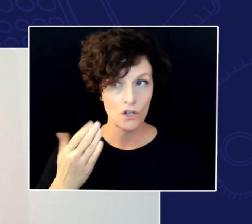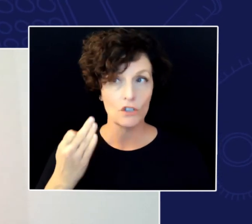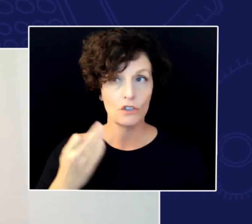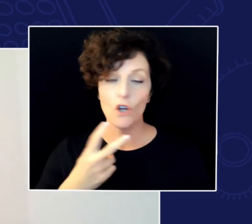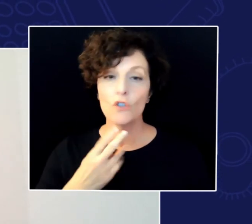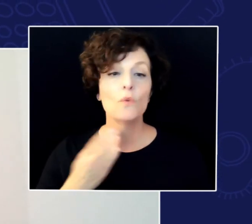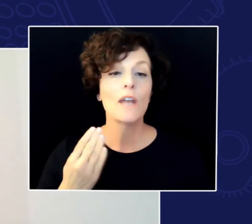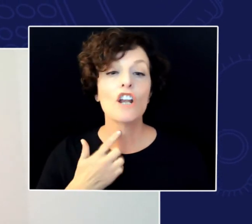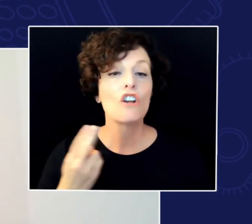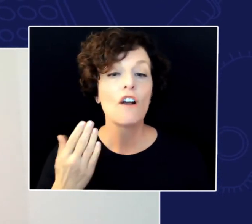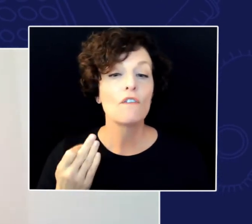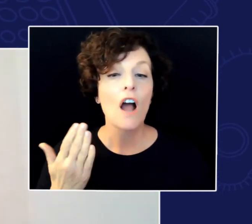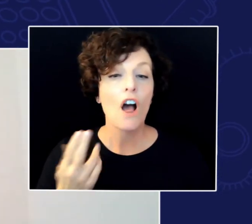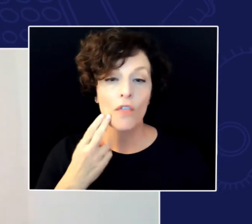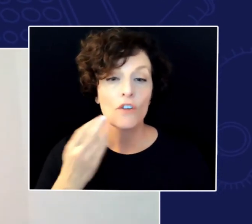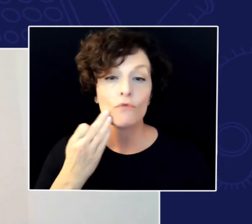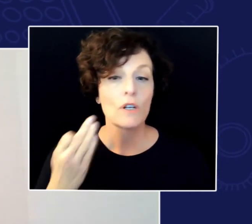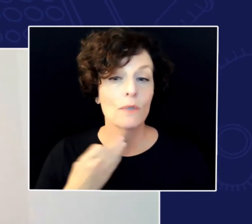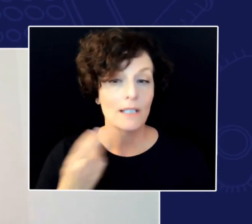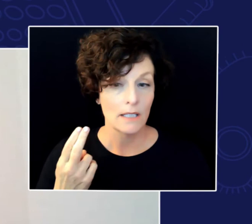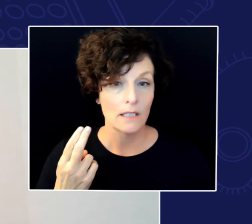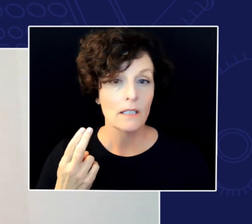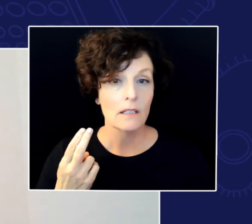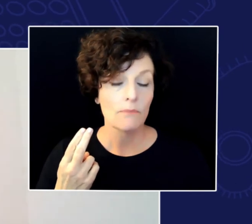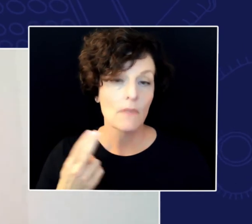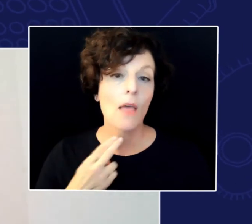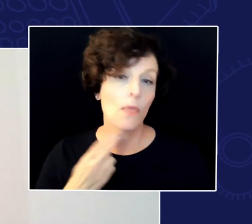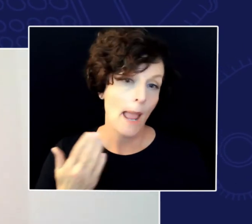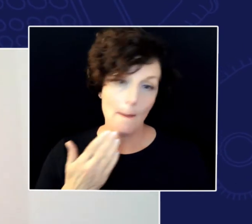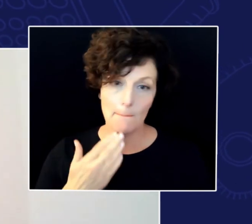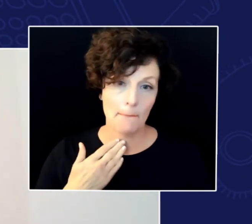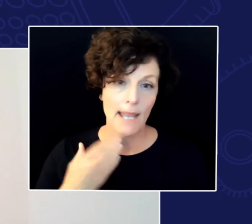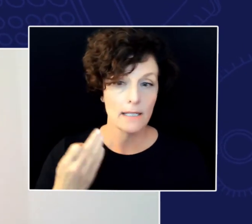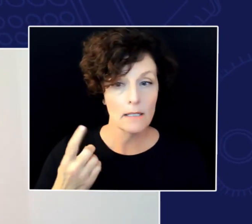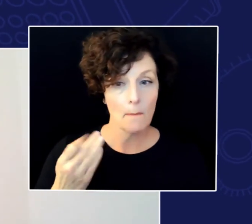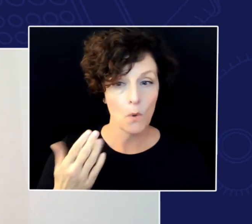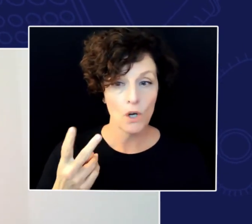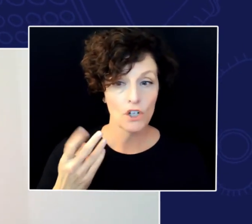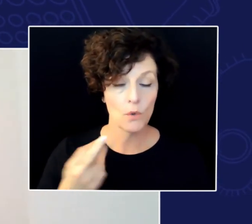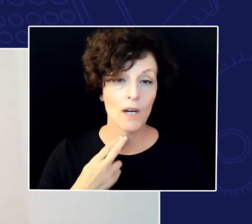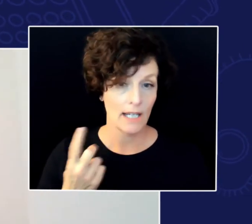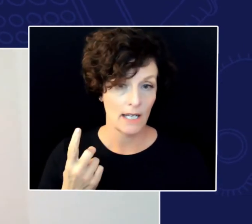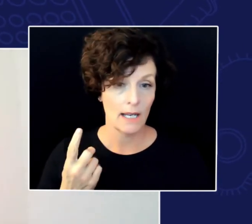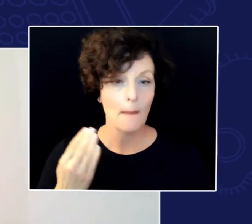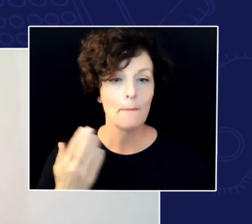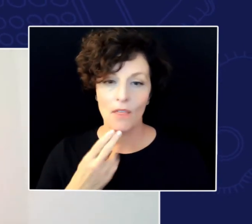so you can look for all the resources that may support your kid